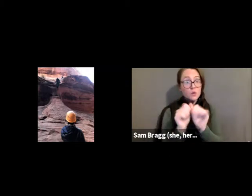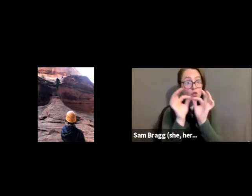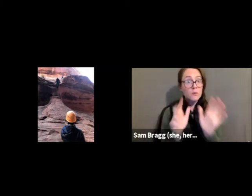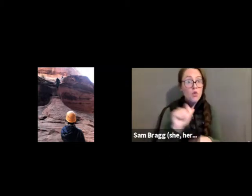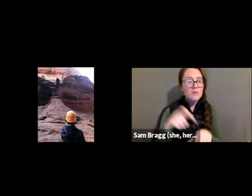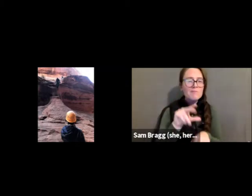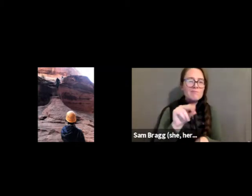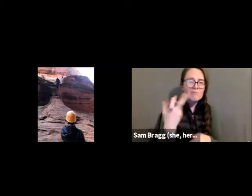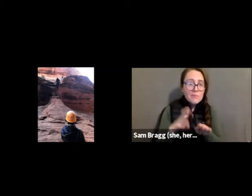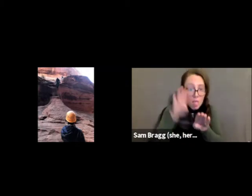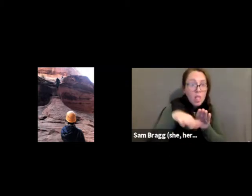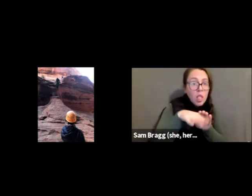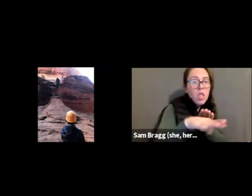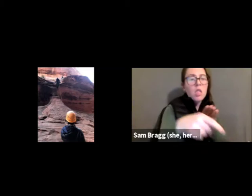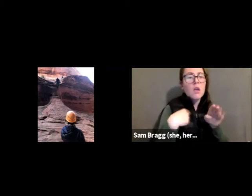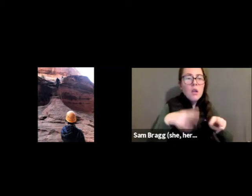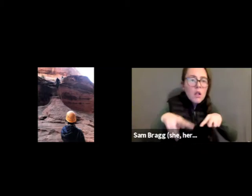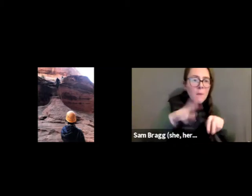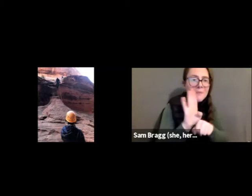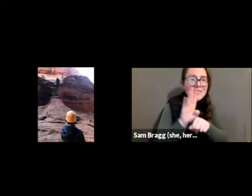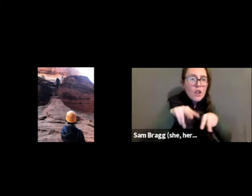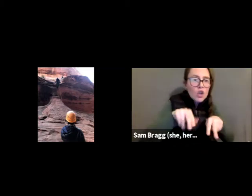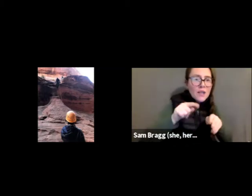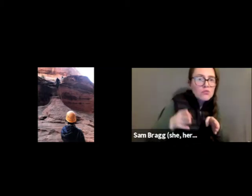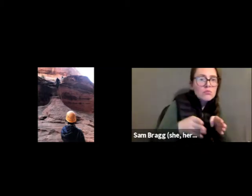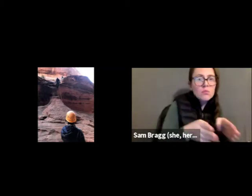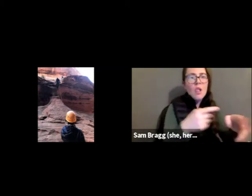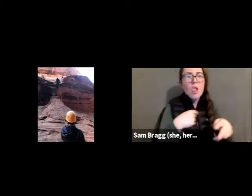communication and the whole time I'm kind of just following through this rough terrain